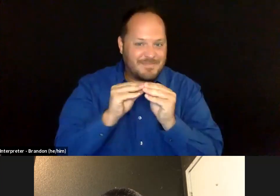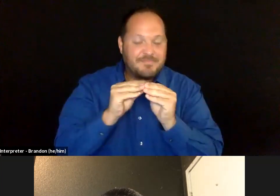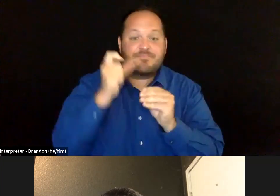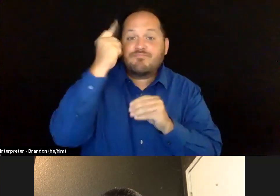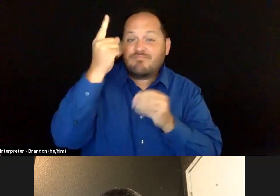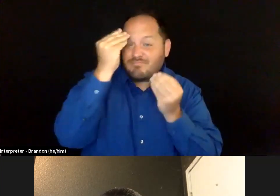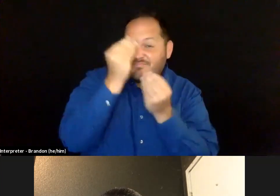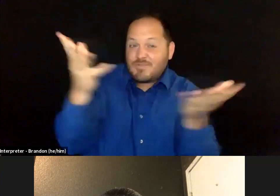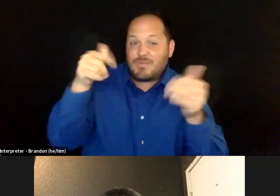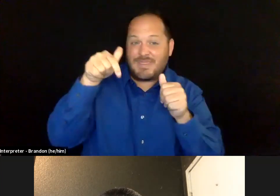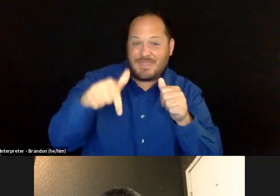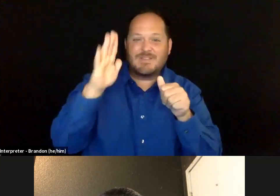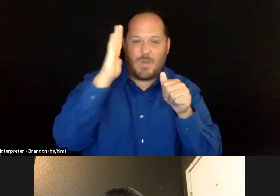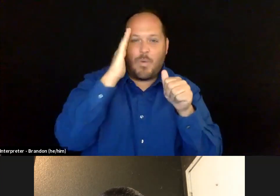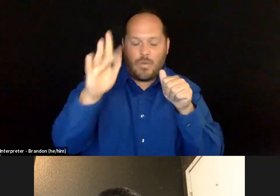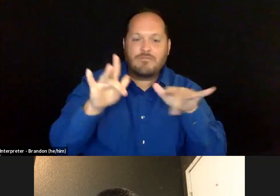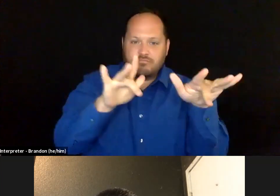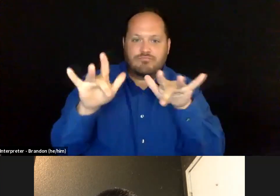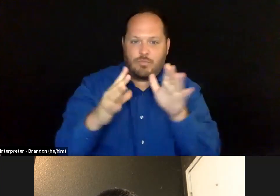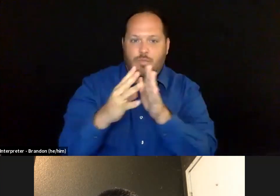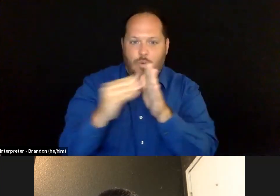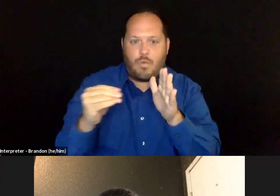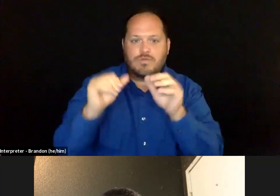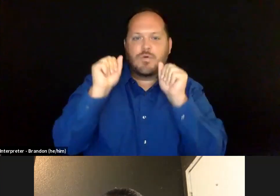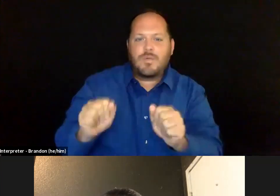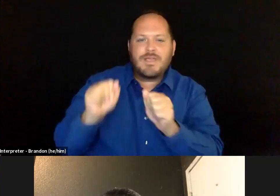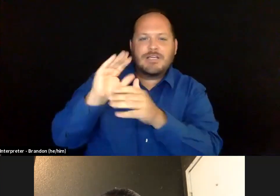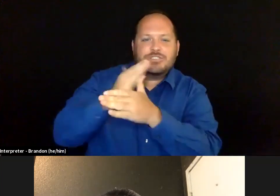need to switch your pin speaker as they switch.